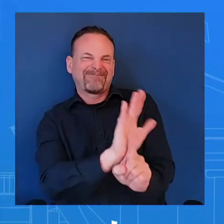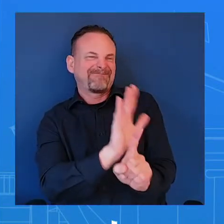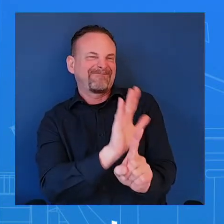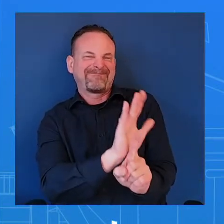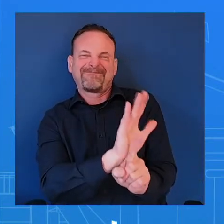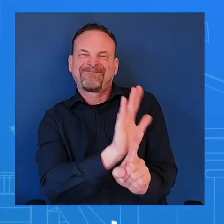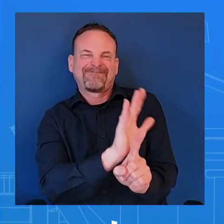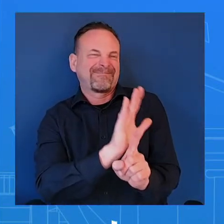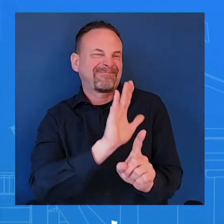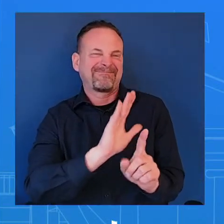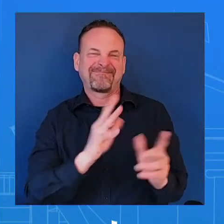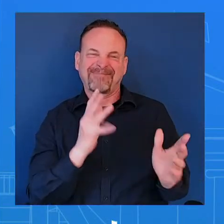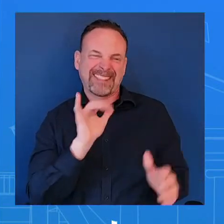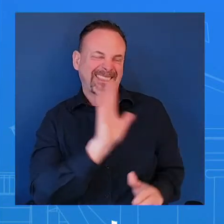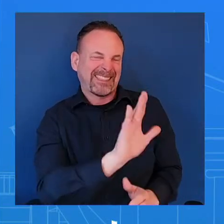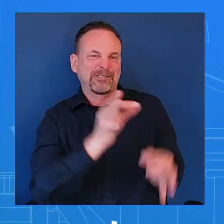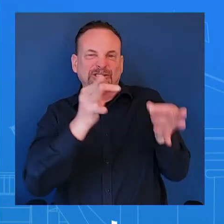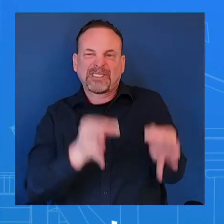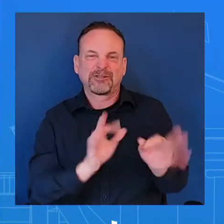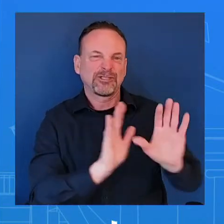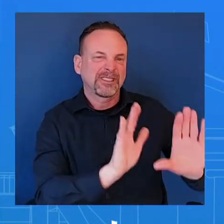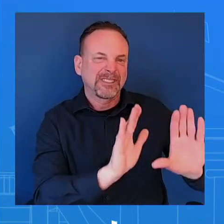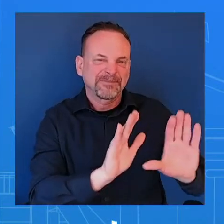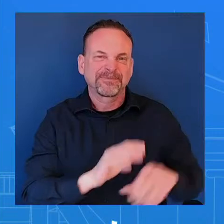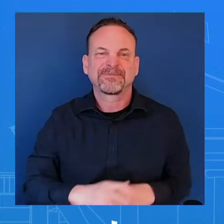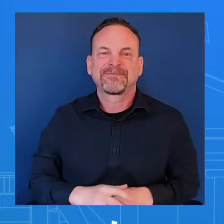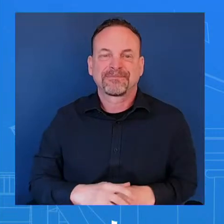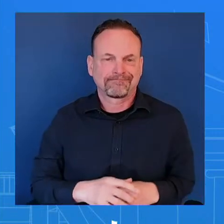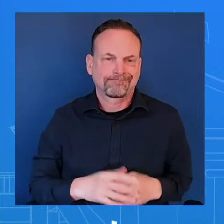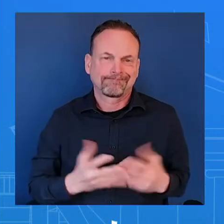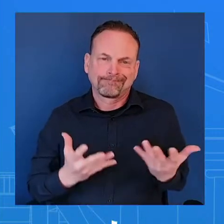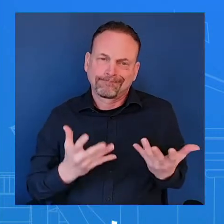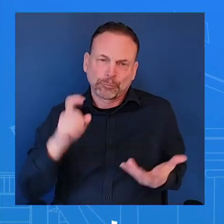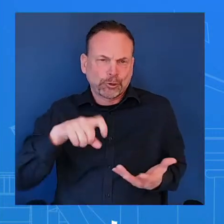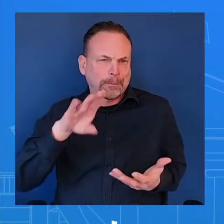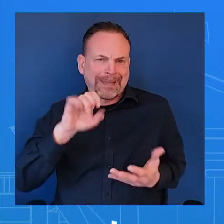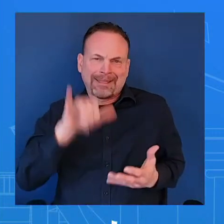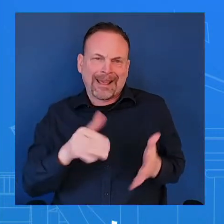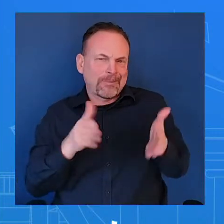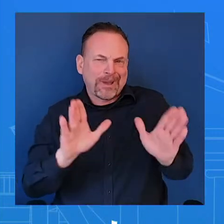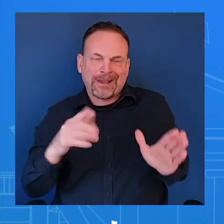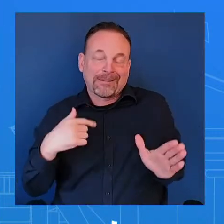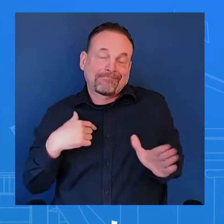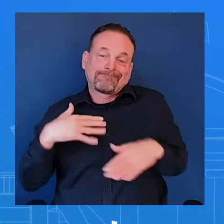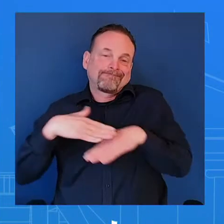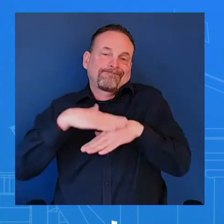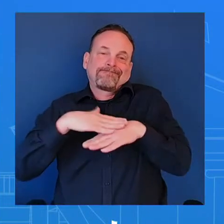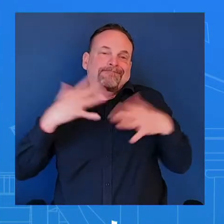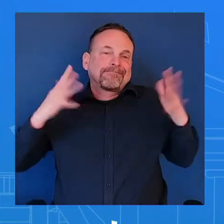and the freedom to make that decision. I -- I don't have anything else to say beyond that. Go ahead, Selina. The Press: Thanks, Karine. How is Israel going to conduct